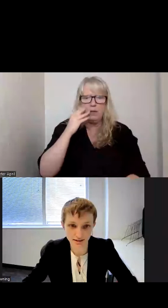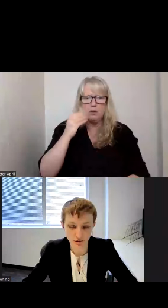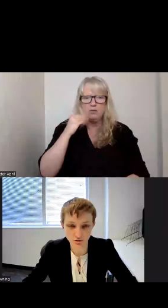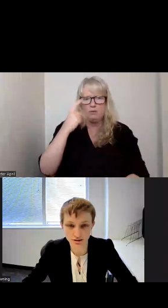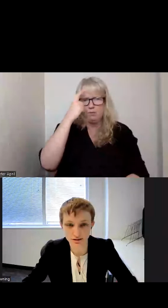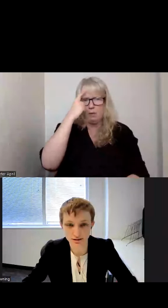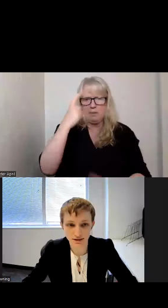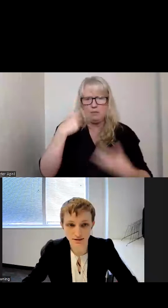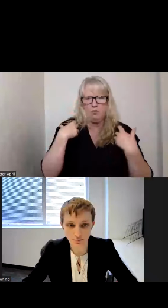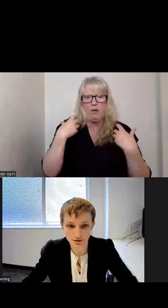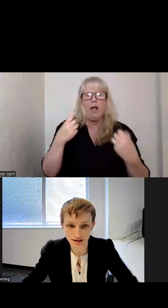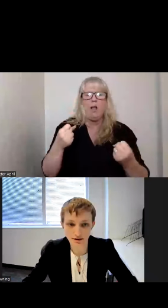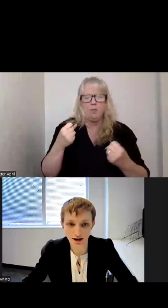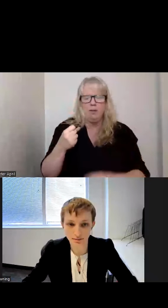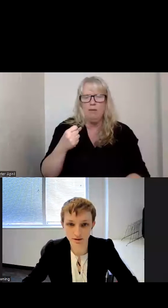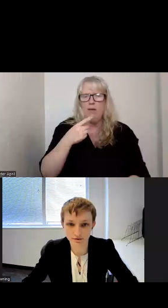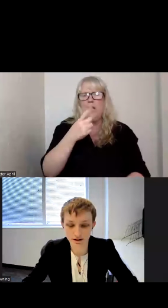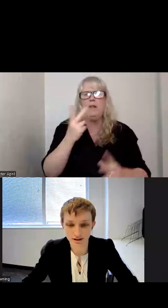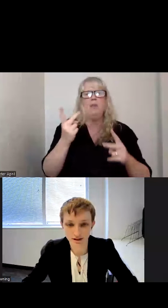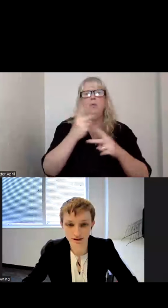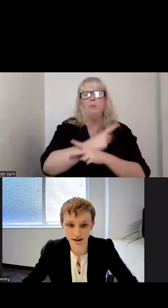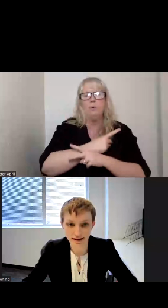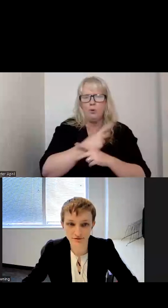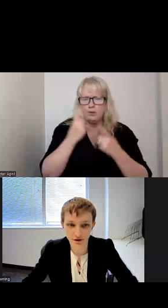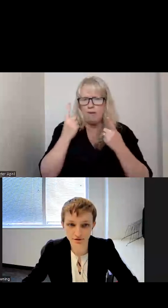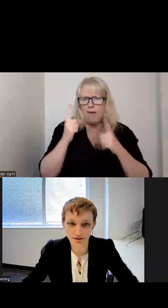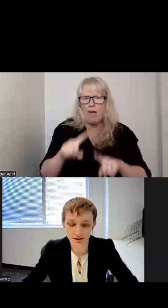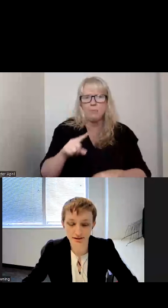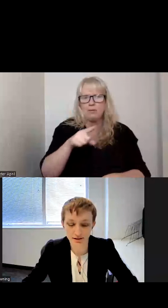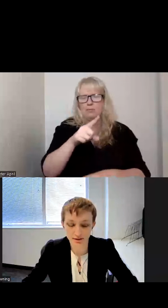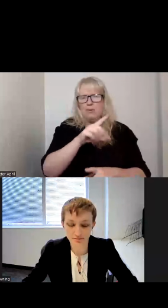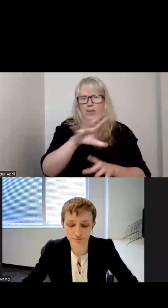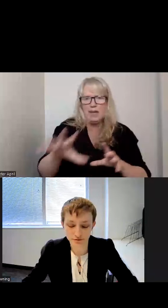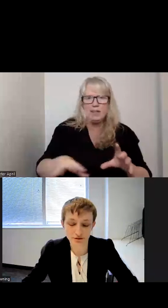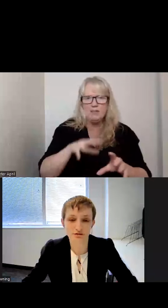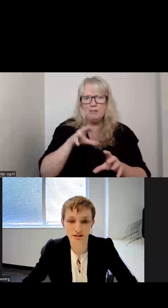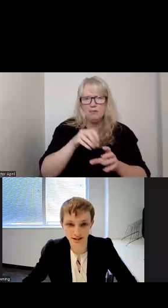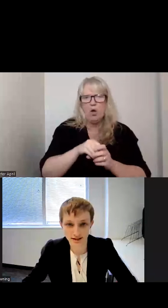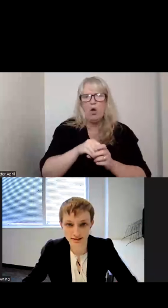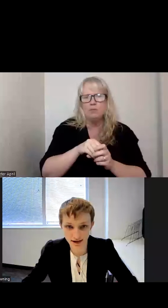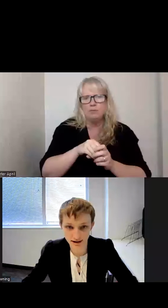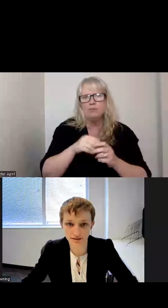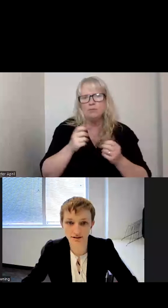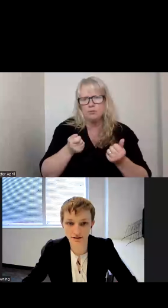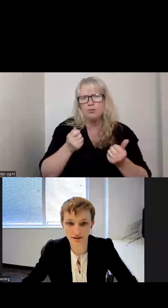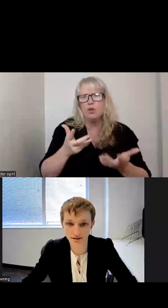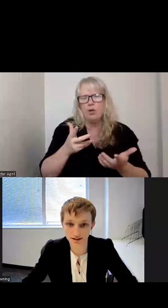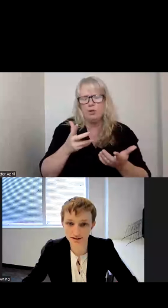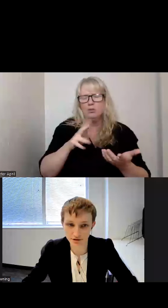AND THE WORST OUTCOME OF THAT RESULTING IN DEATH OF